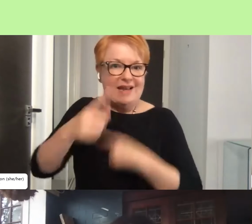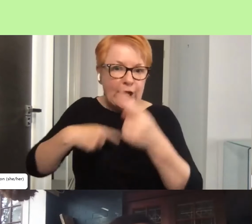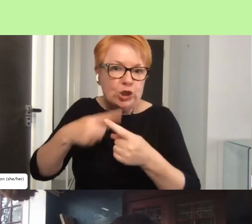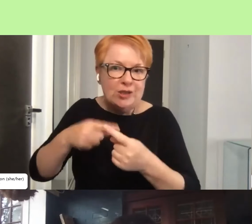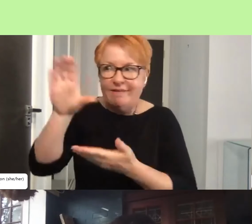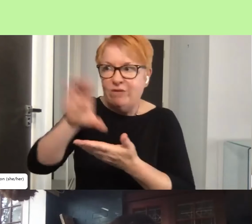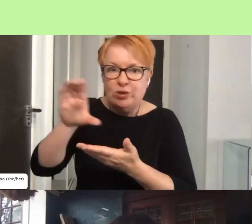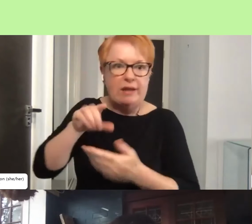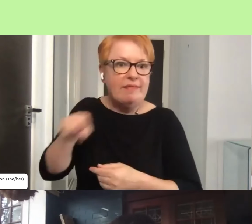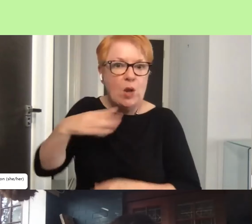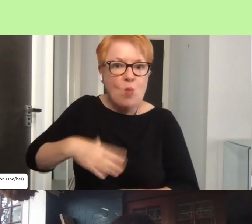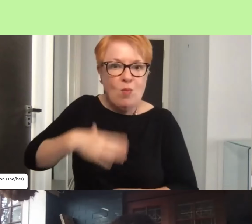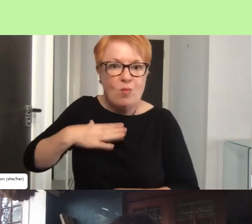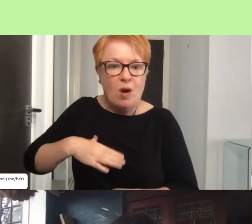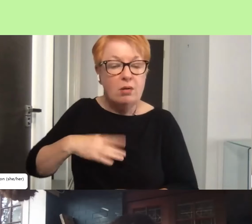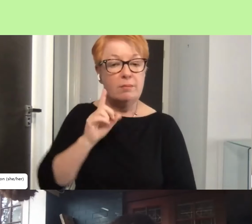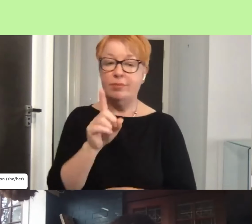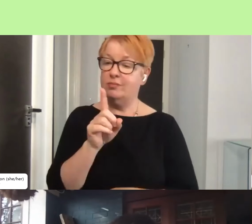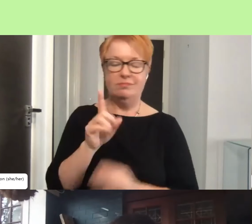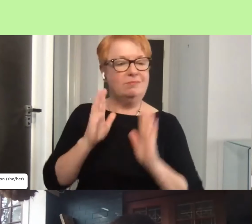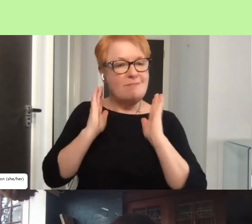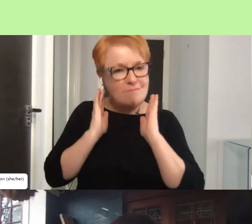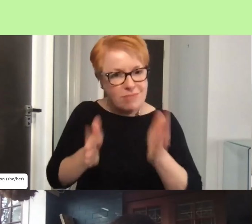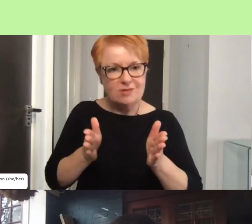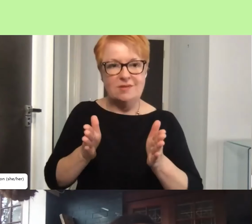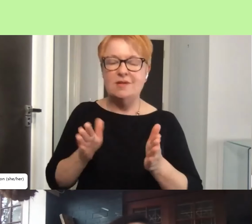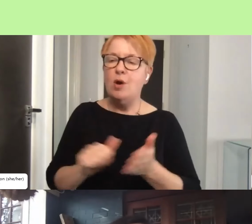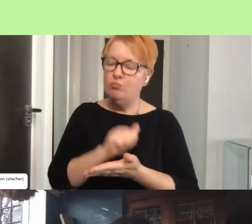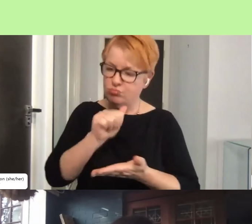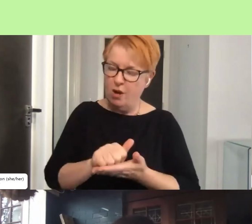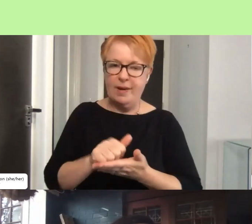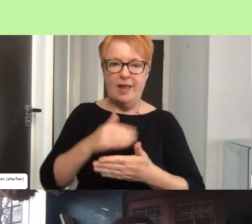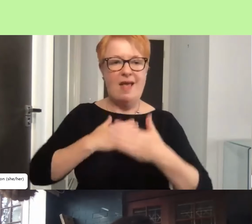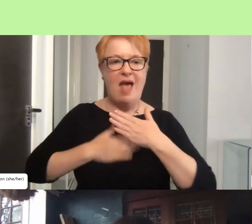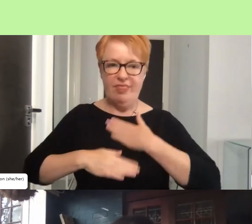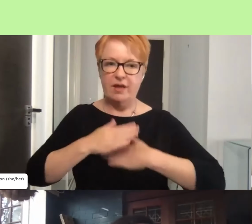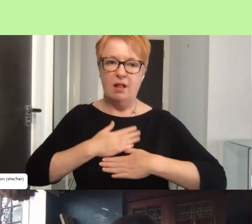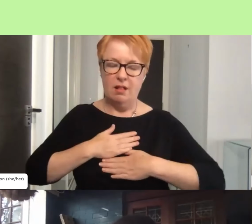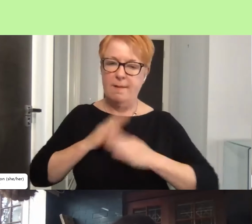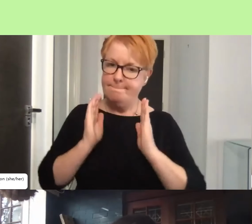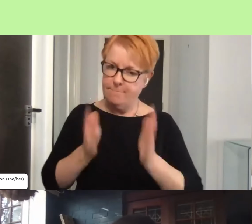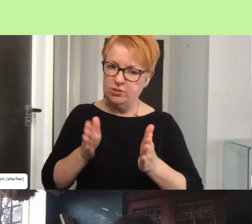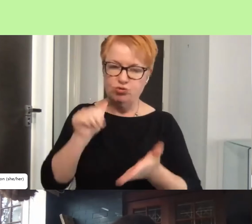But then they have to do it ethically, and principally based on these ethical principles.